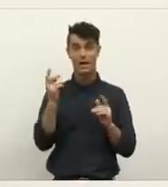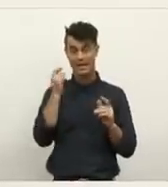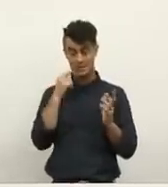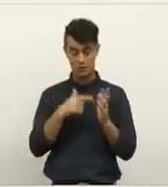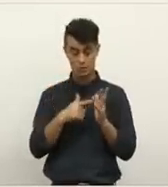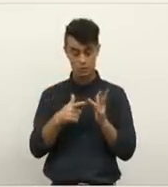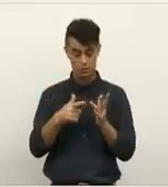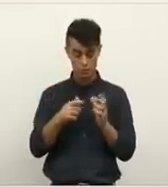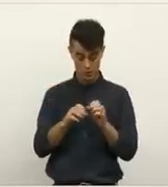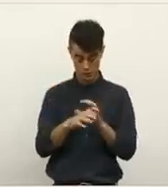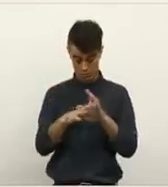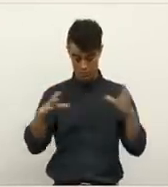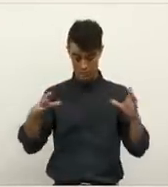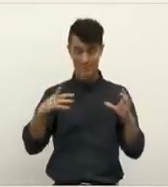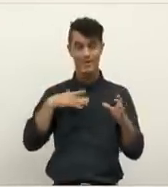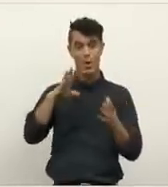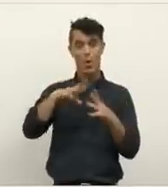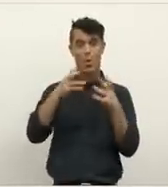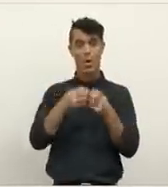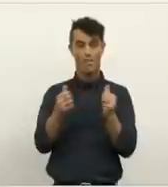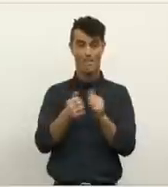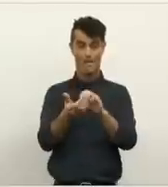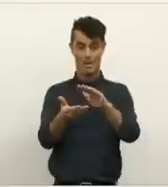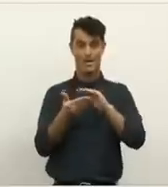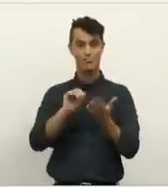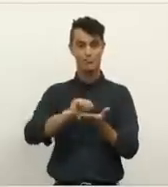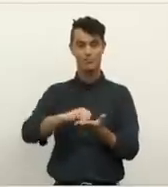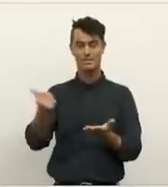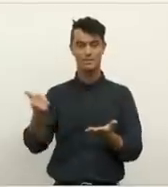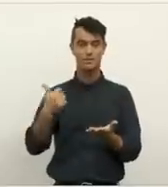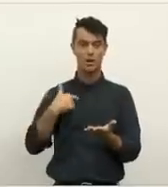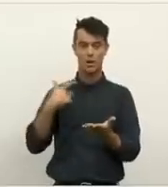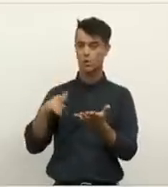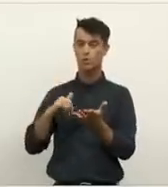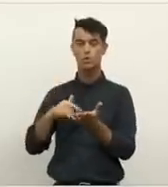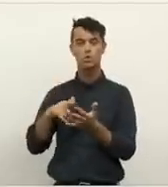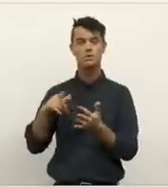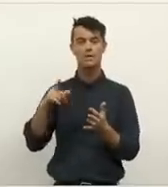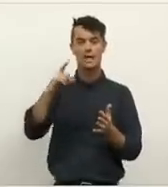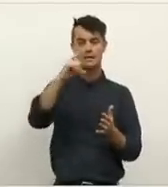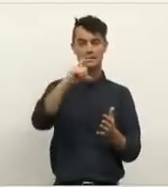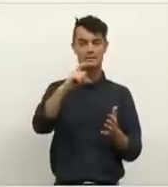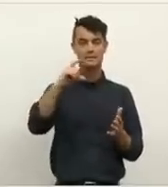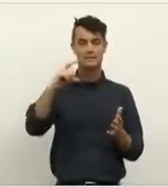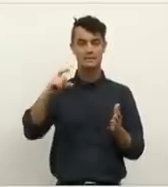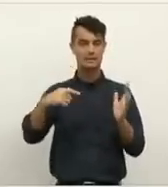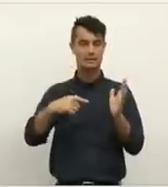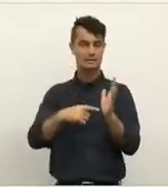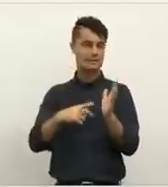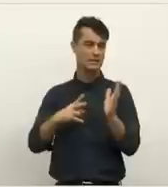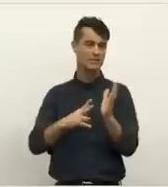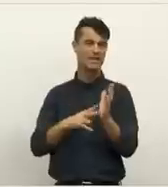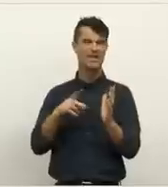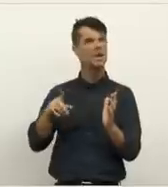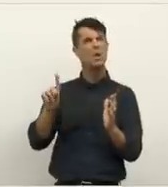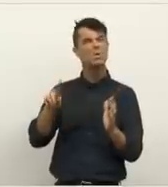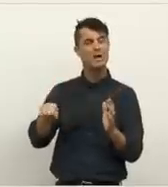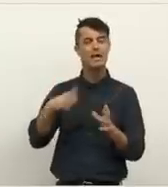I would've been carrying around a whole stack of stuff. So I used CCTV, which is a machine where you have a tray,